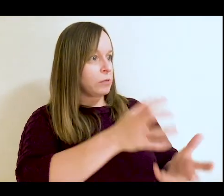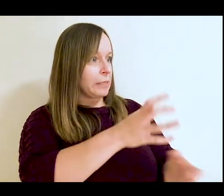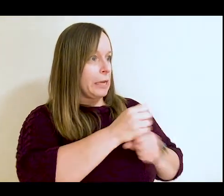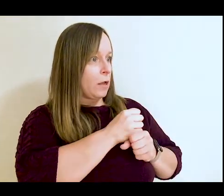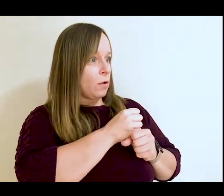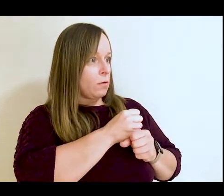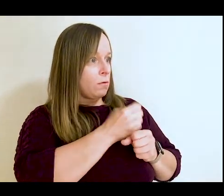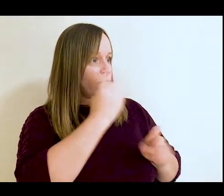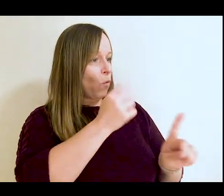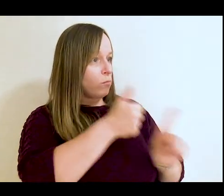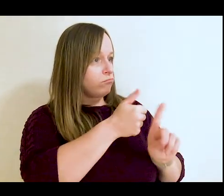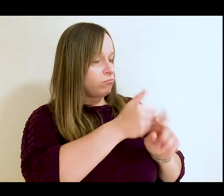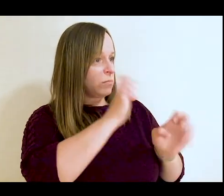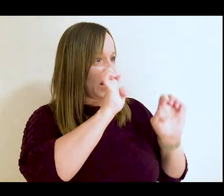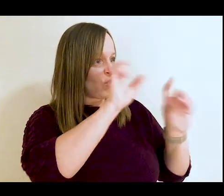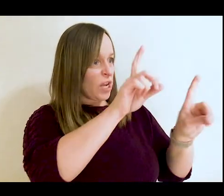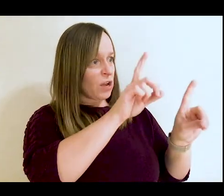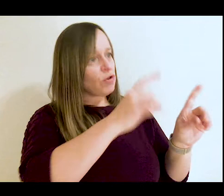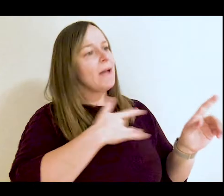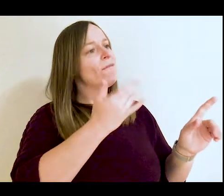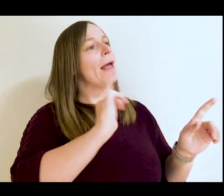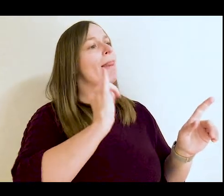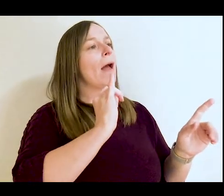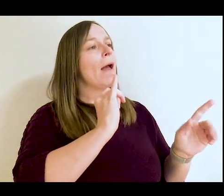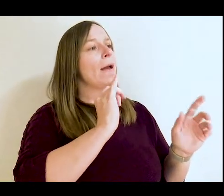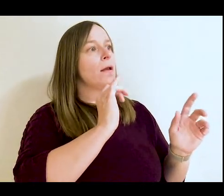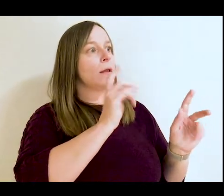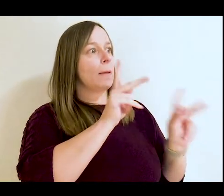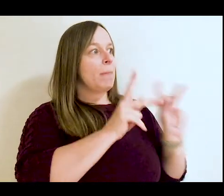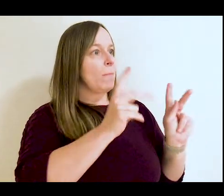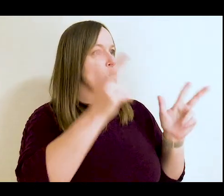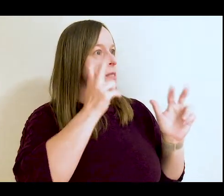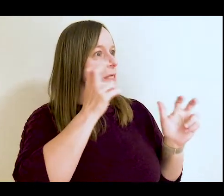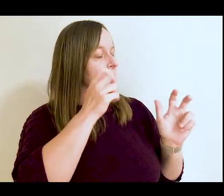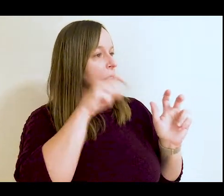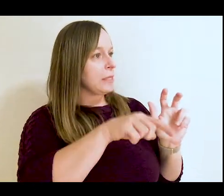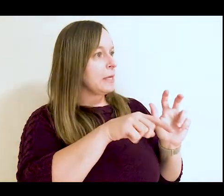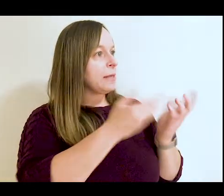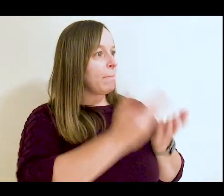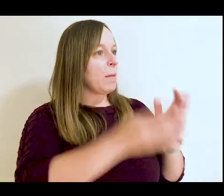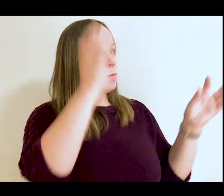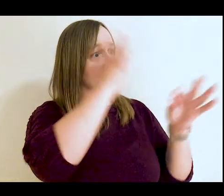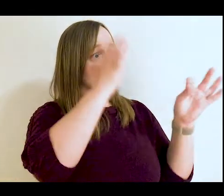get for your education. I feel like there are members of the audience who maybe --